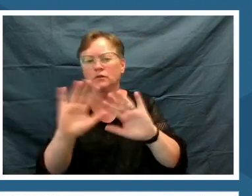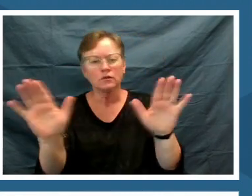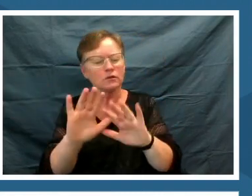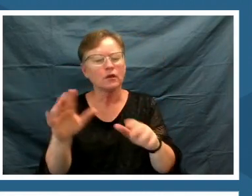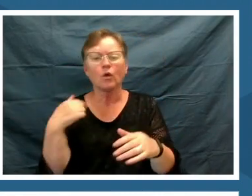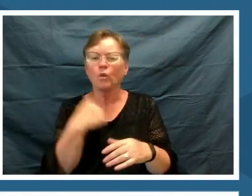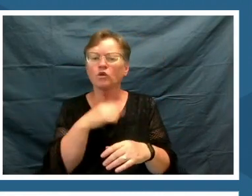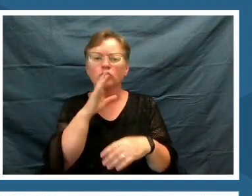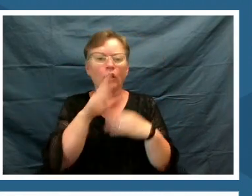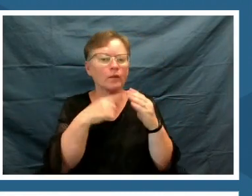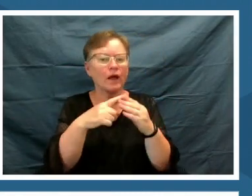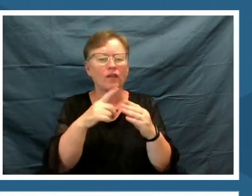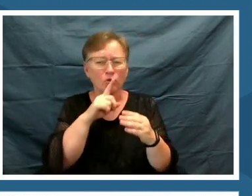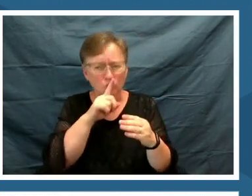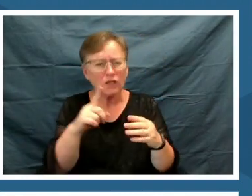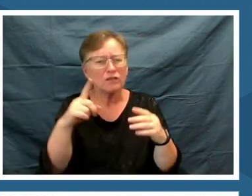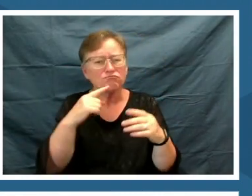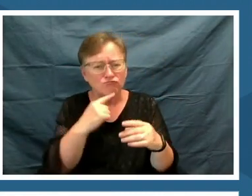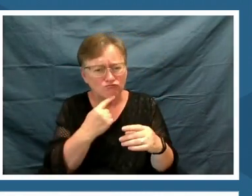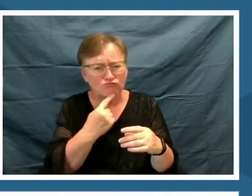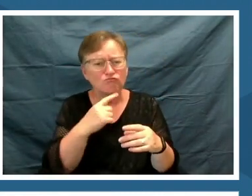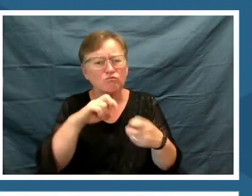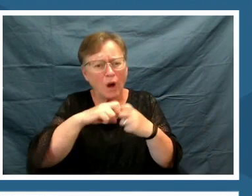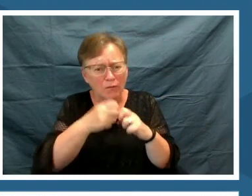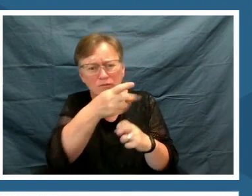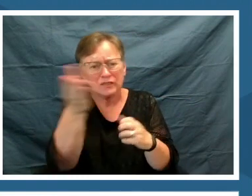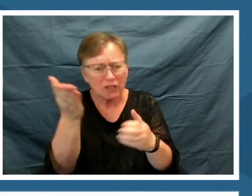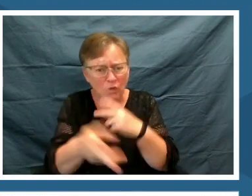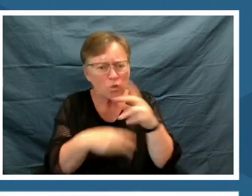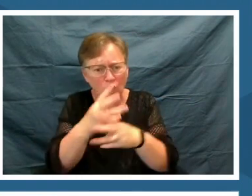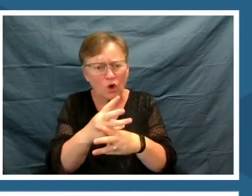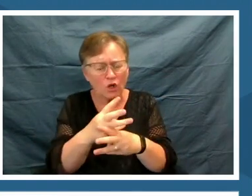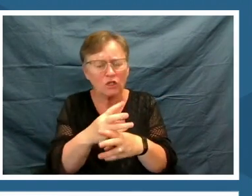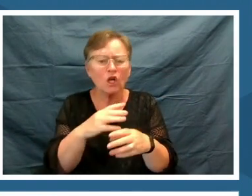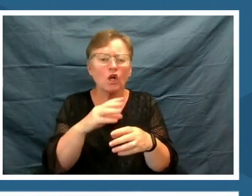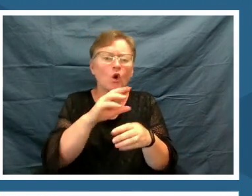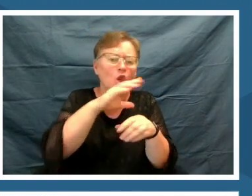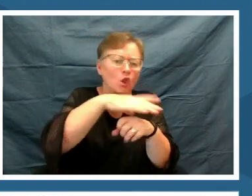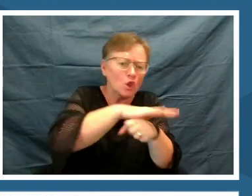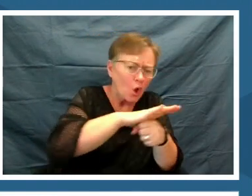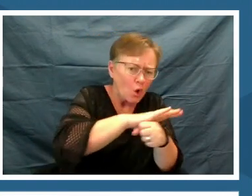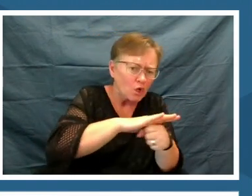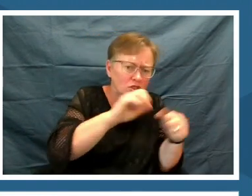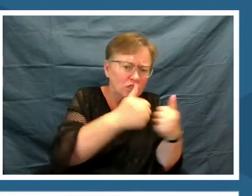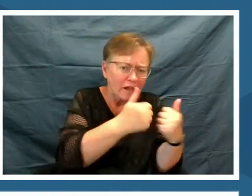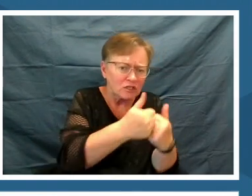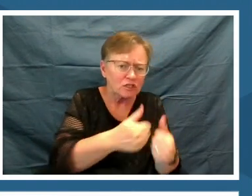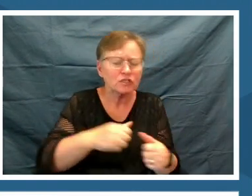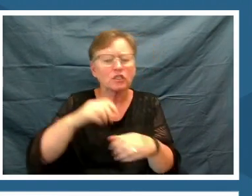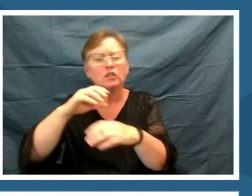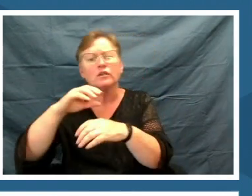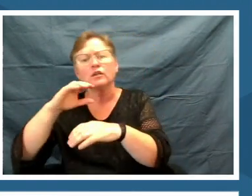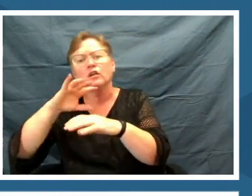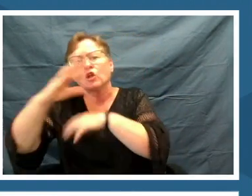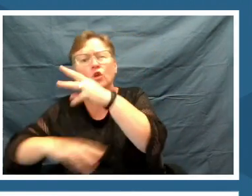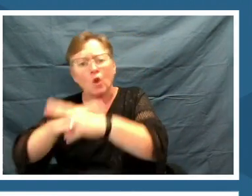problems out in the world and local challenges global challenges how can we